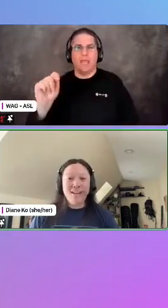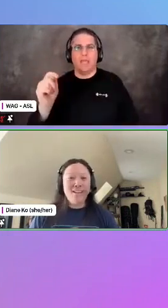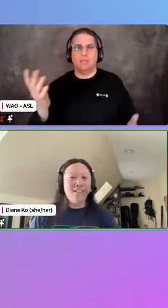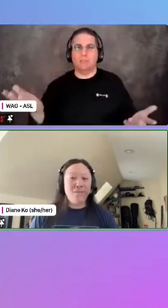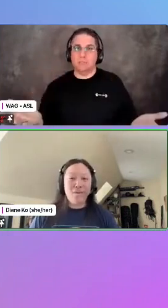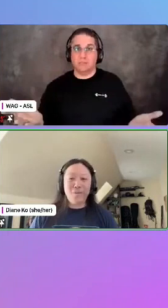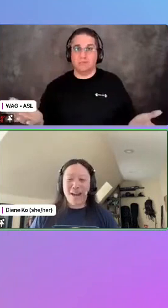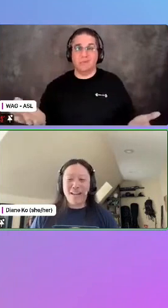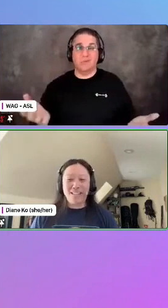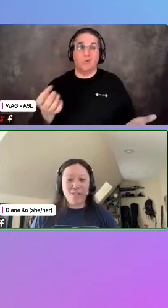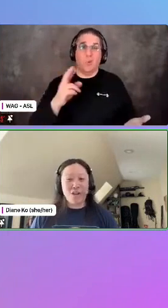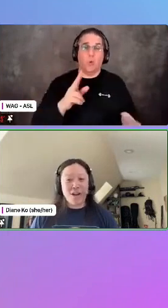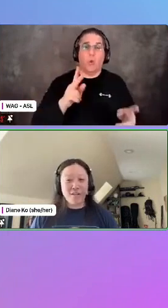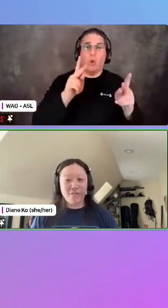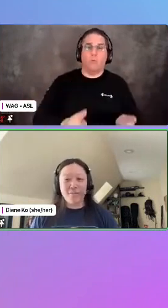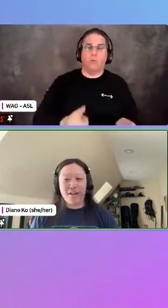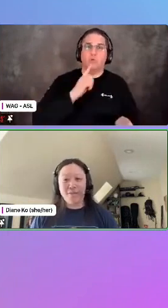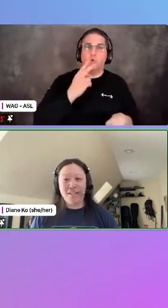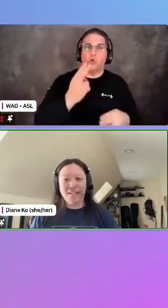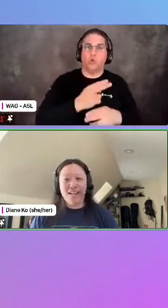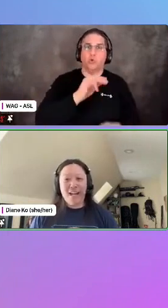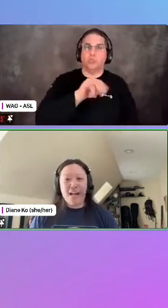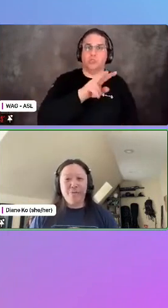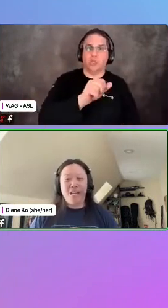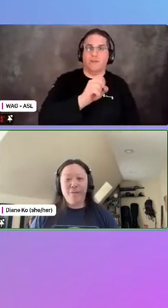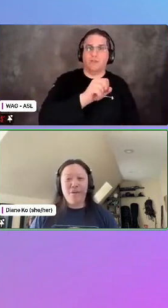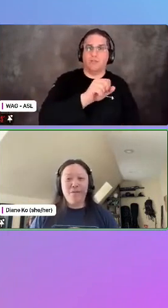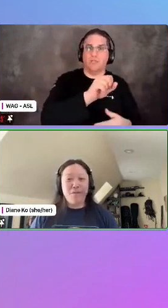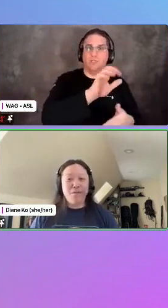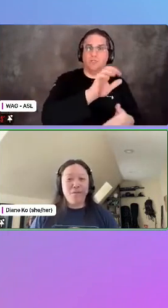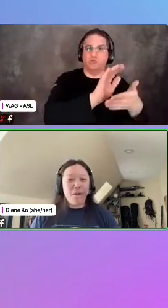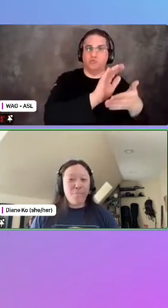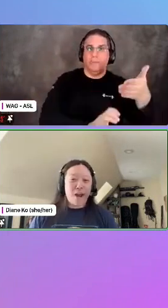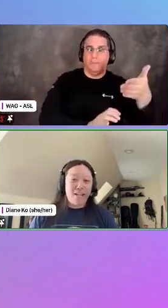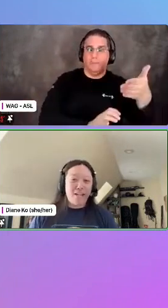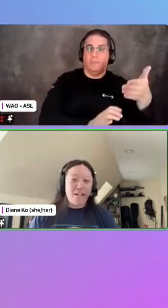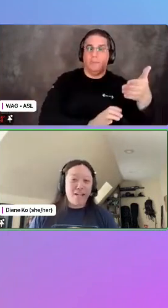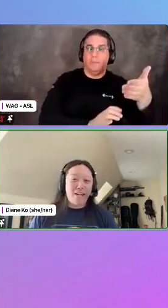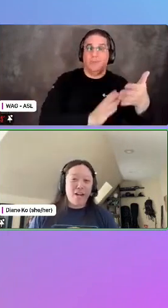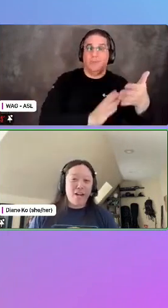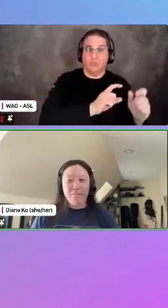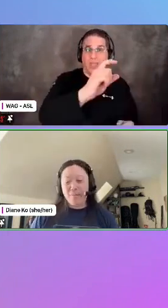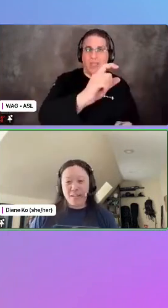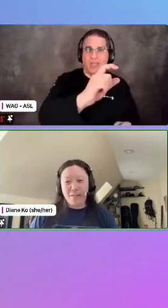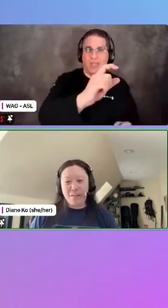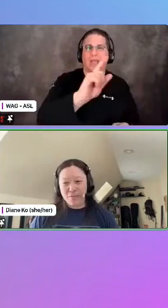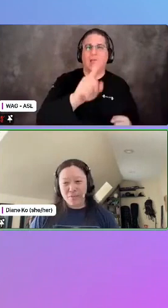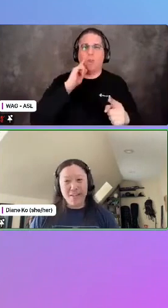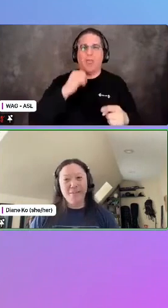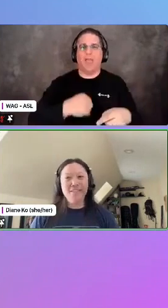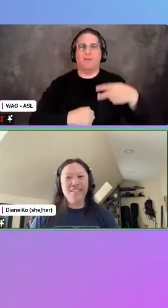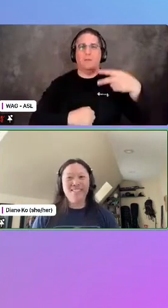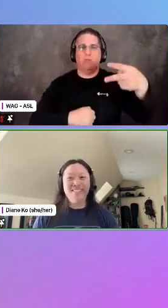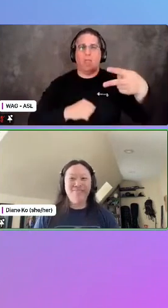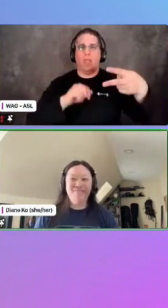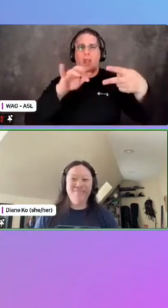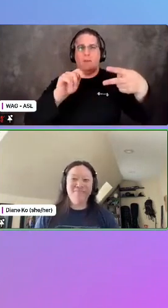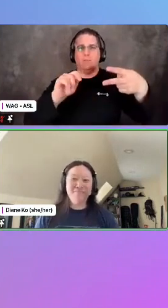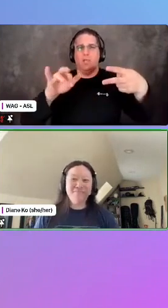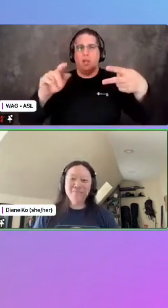I'm going to create is a element wrapping a division element and an input element. Now we need to think about